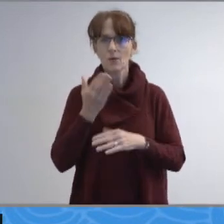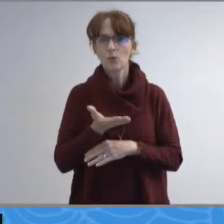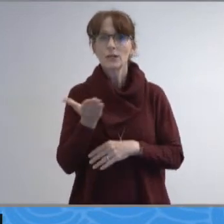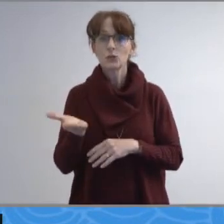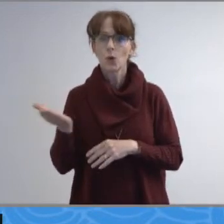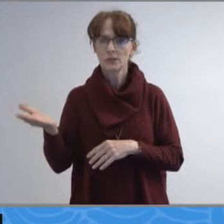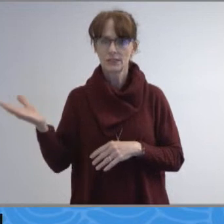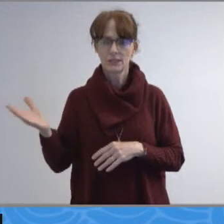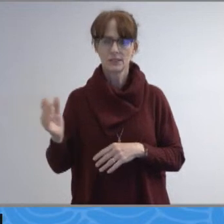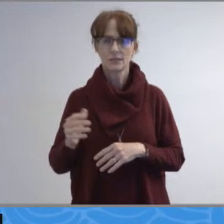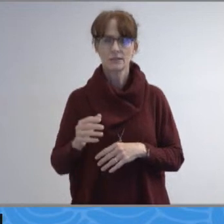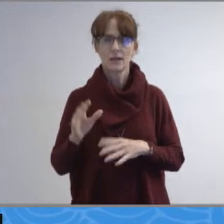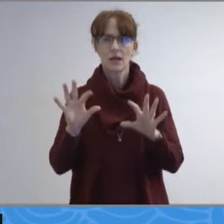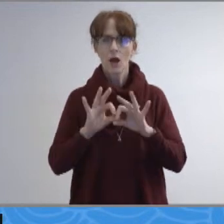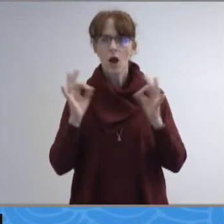in our Family Center.